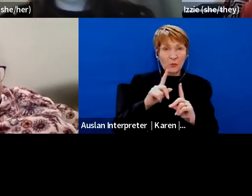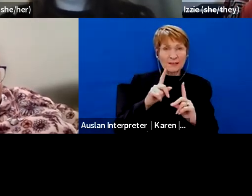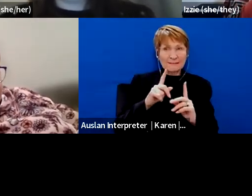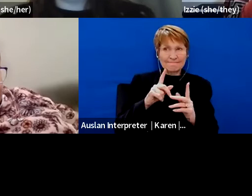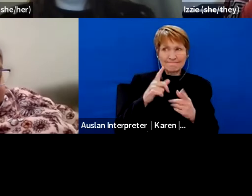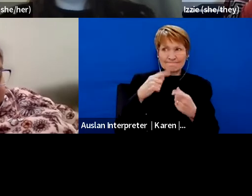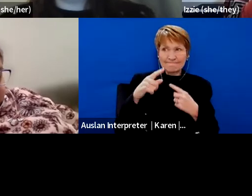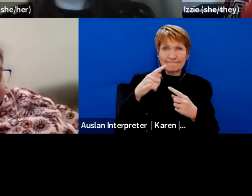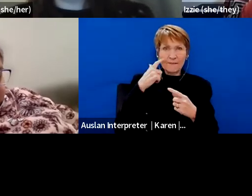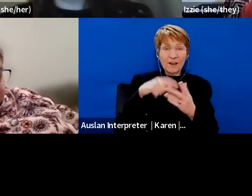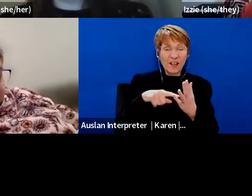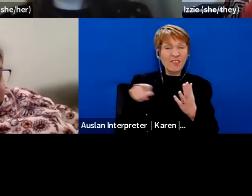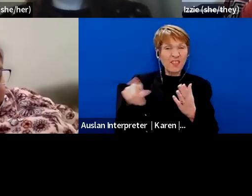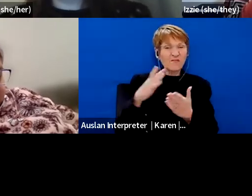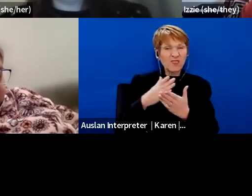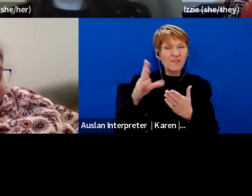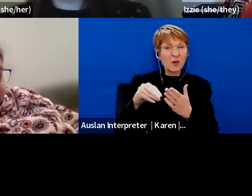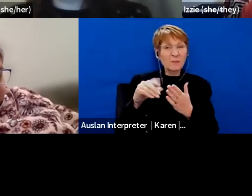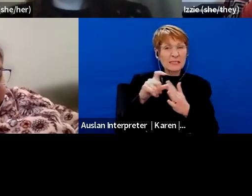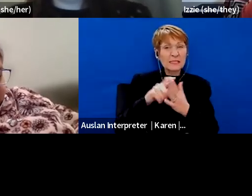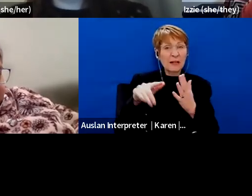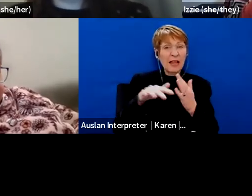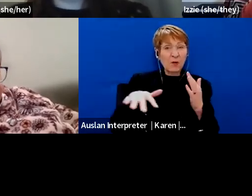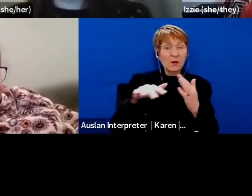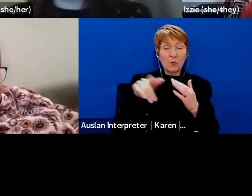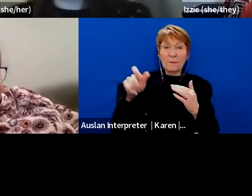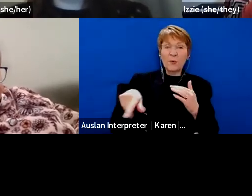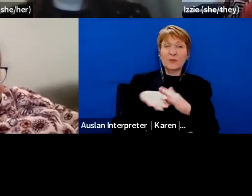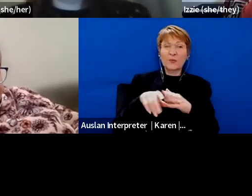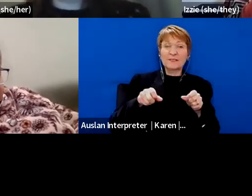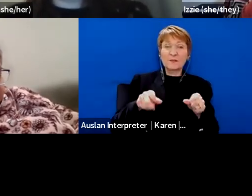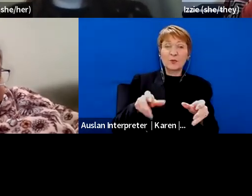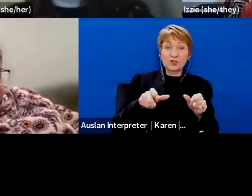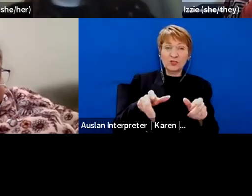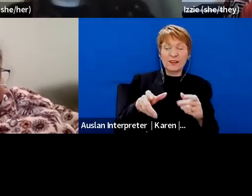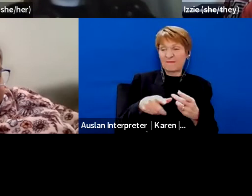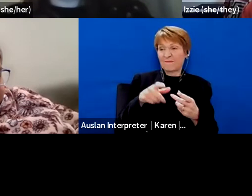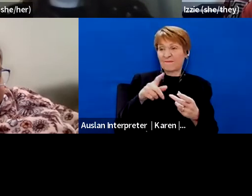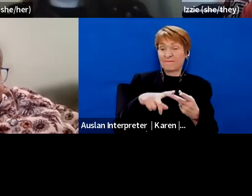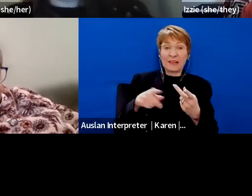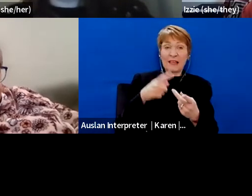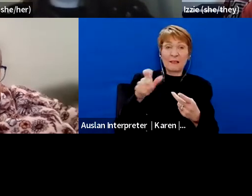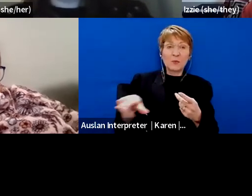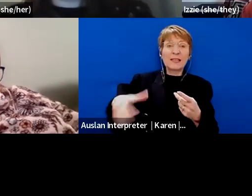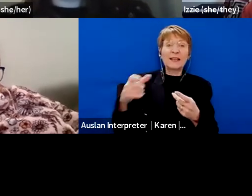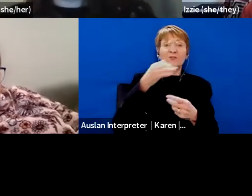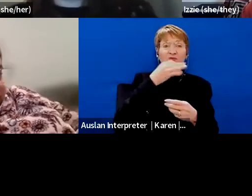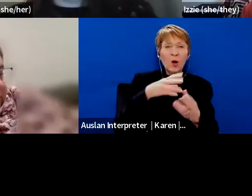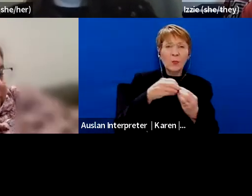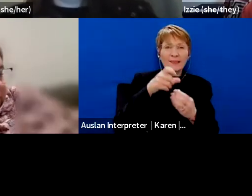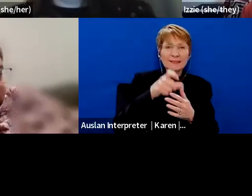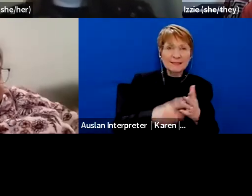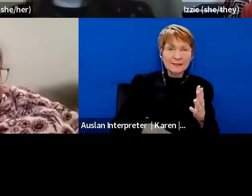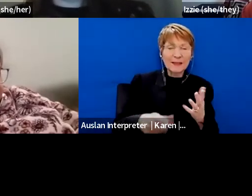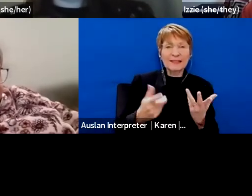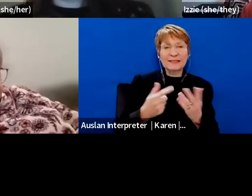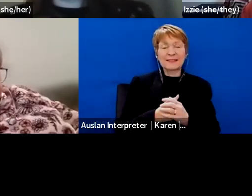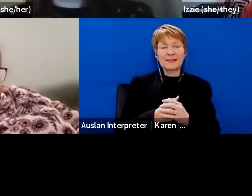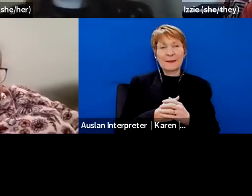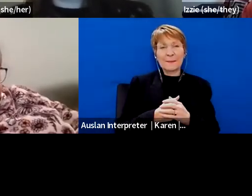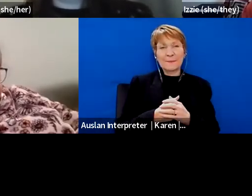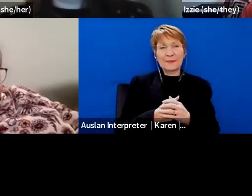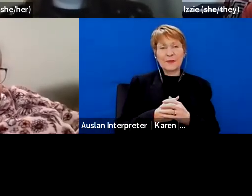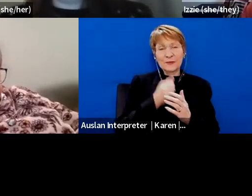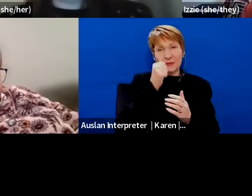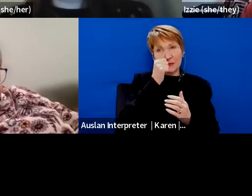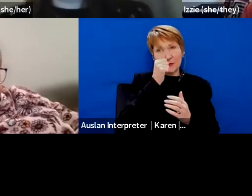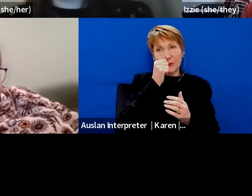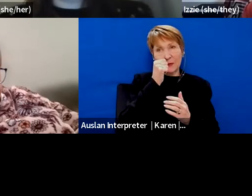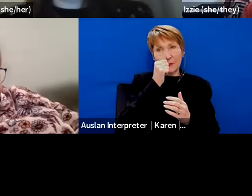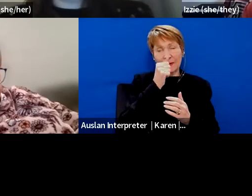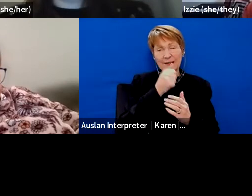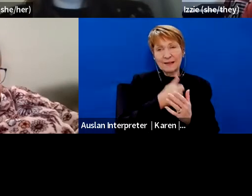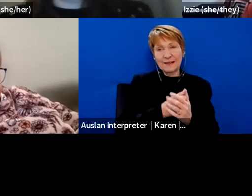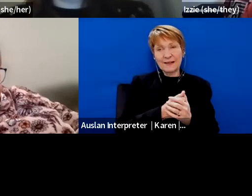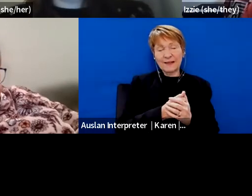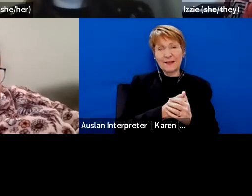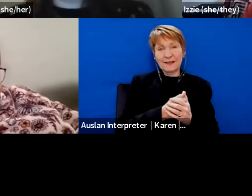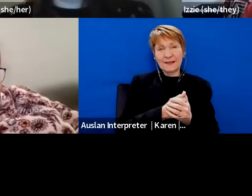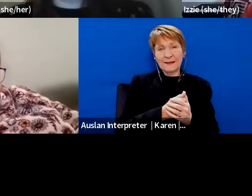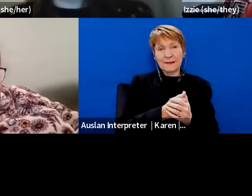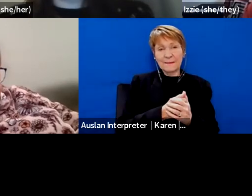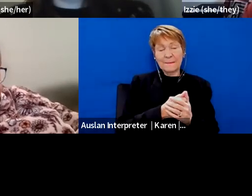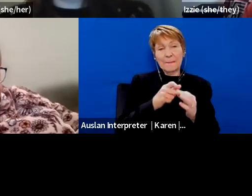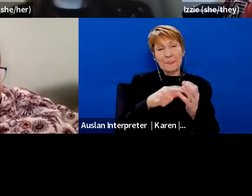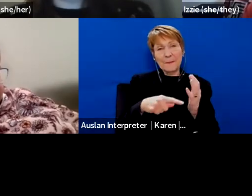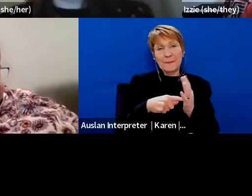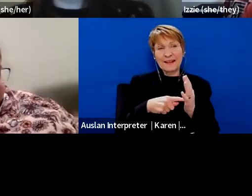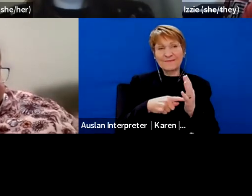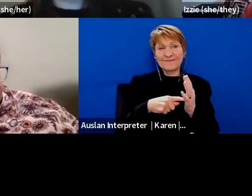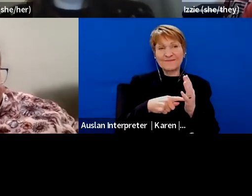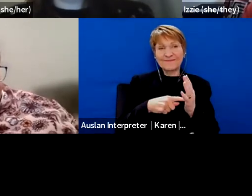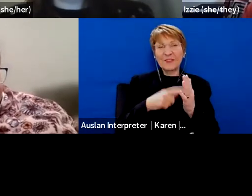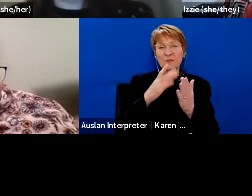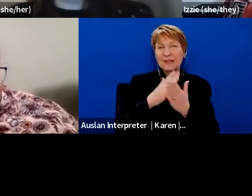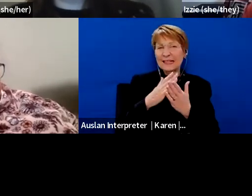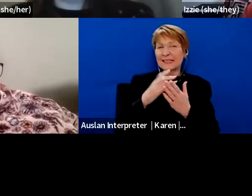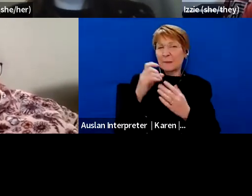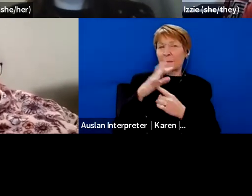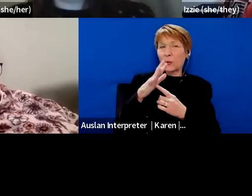Oh, this kind of stuff turned out they actually are from the disability world, one of them being a wheelchair user and another having a child with a disability so it wasn't that confronting, however, there they really need to tell people to teach people